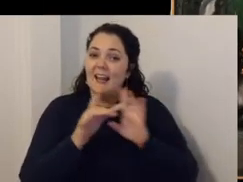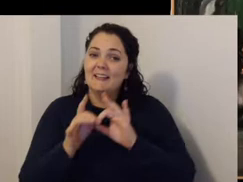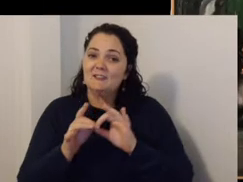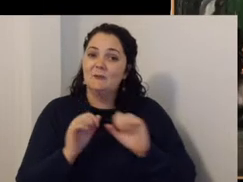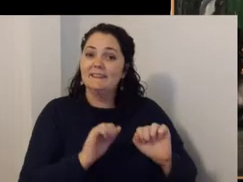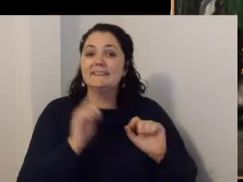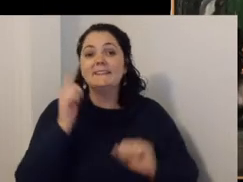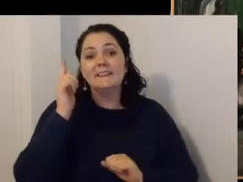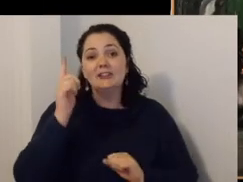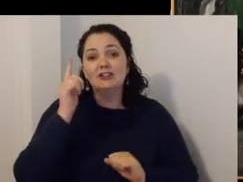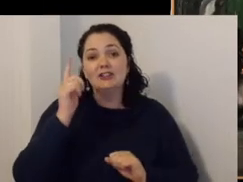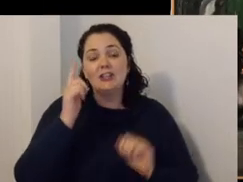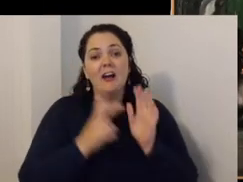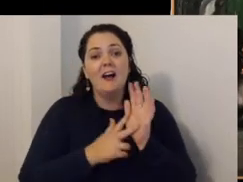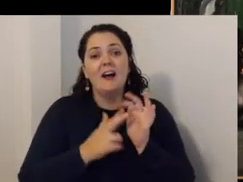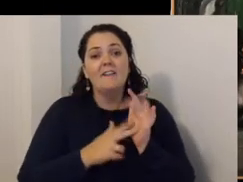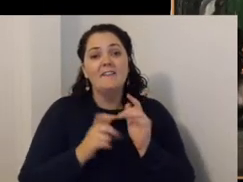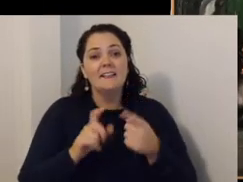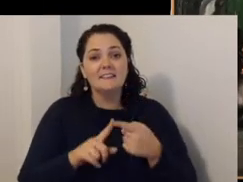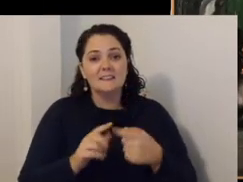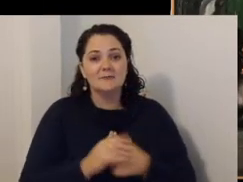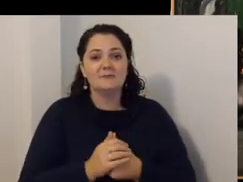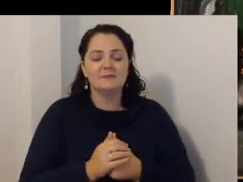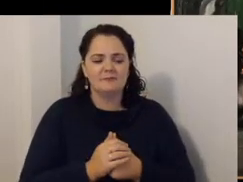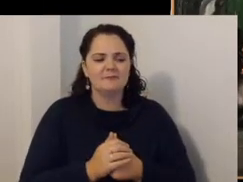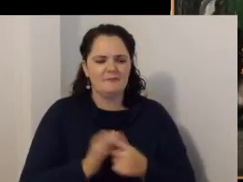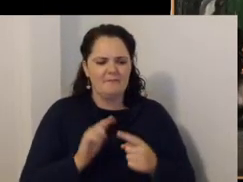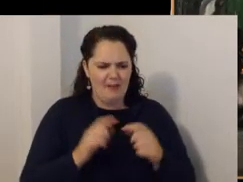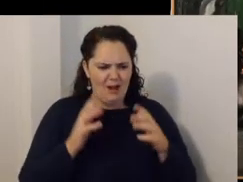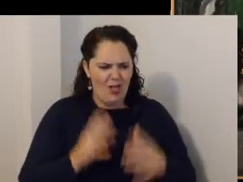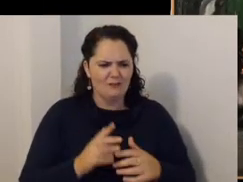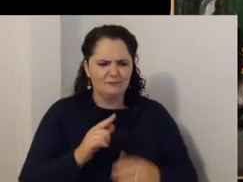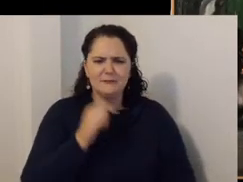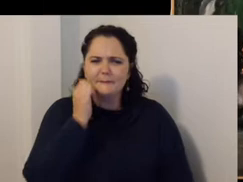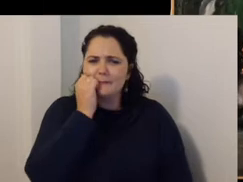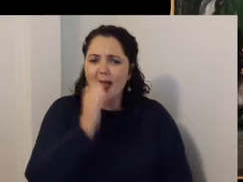school but then you also see that deep darkness, that blackness that is pervasive throughout the